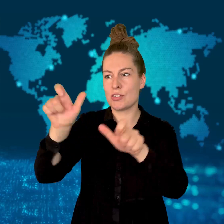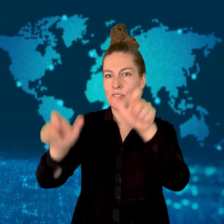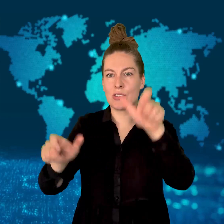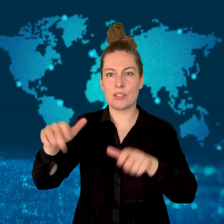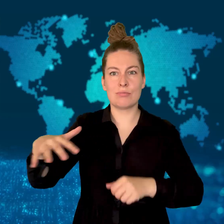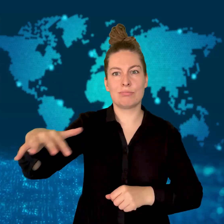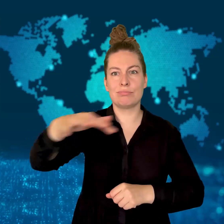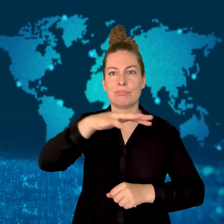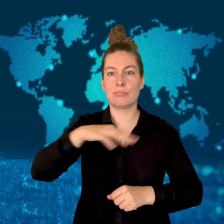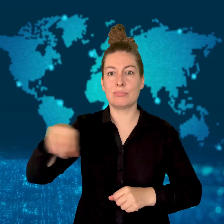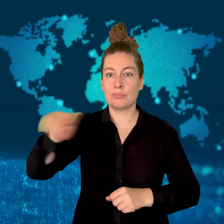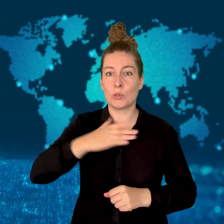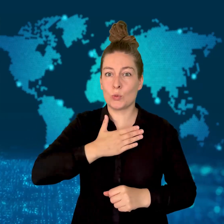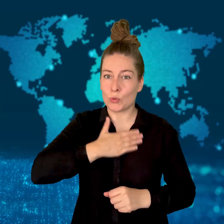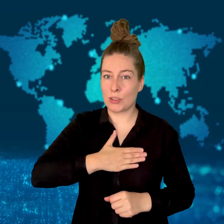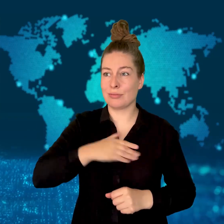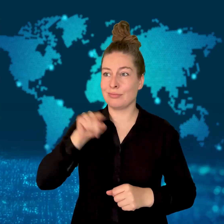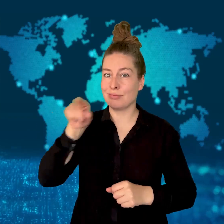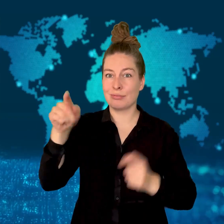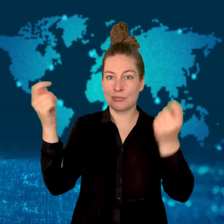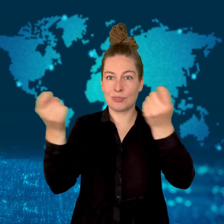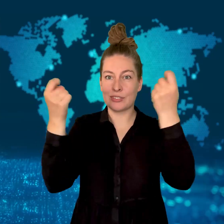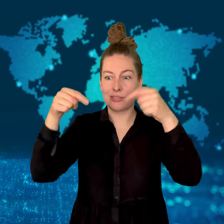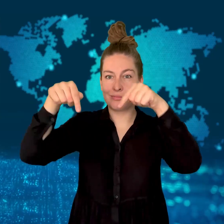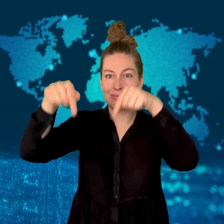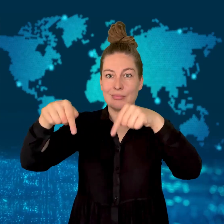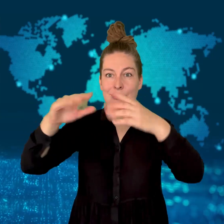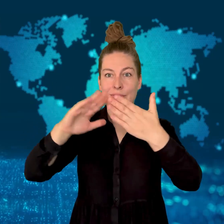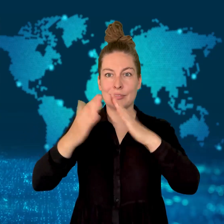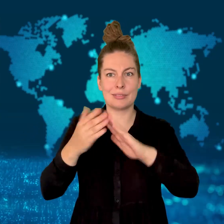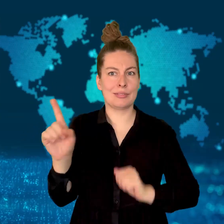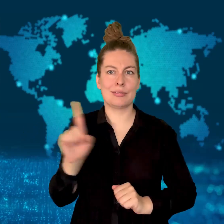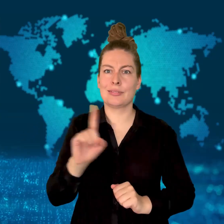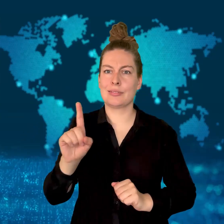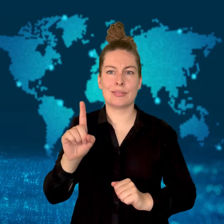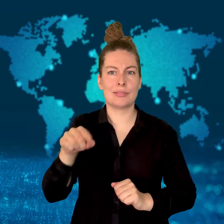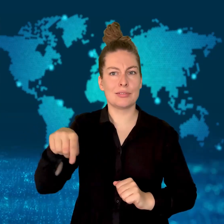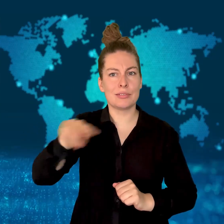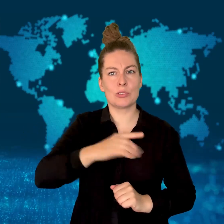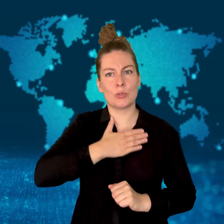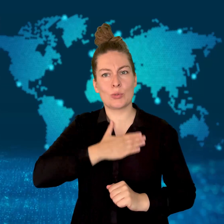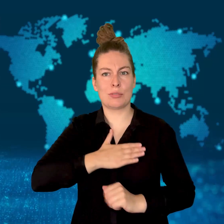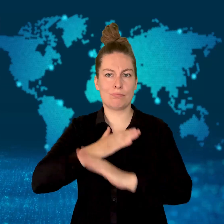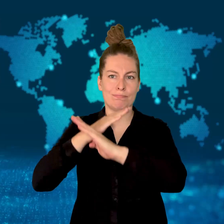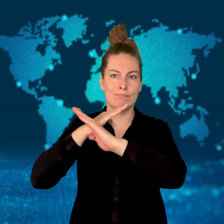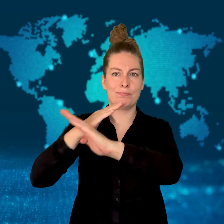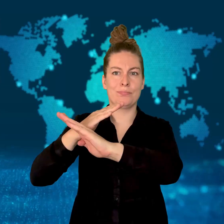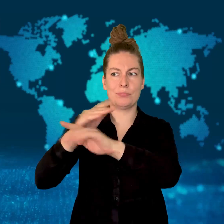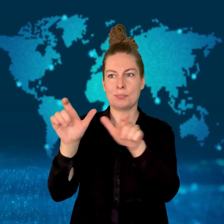The mayor of Daegu, South Korea, mobilized Daegu's city workers to